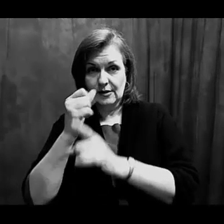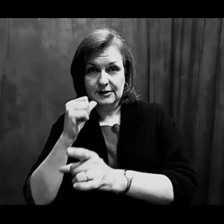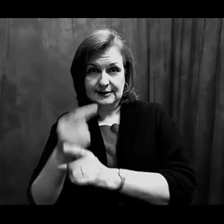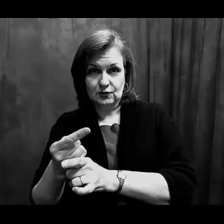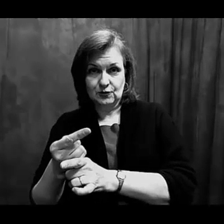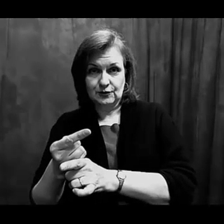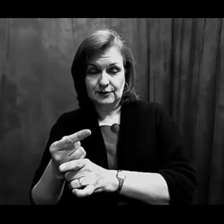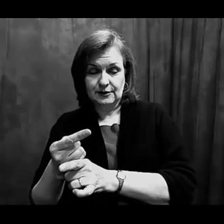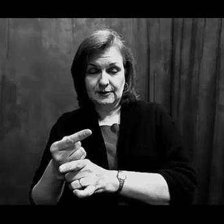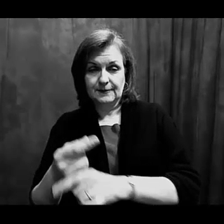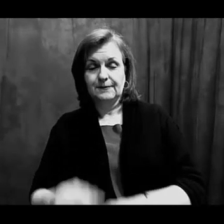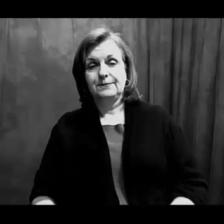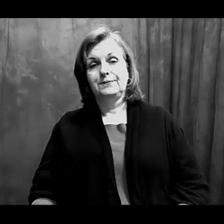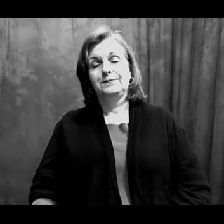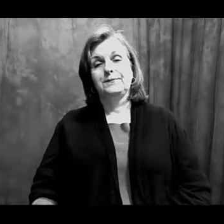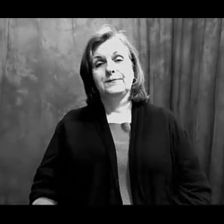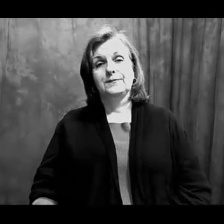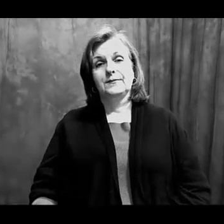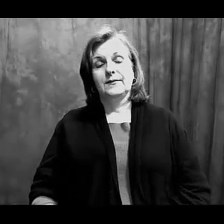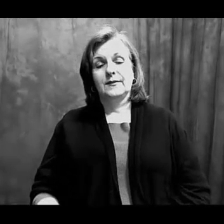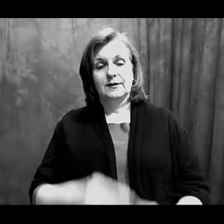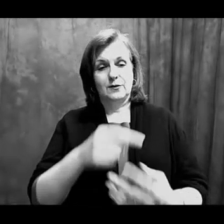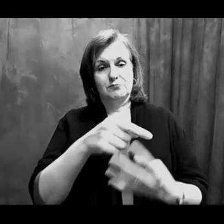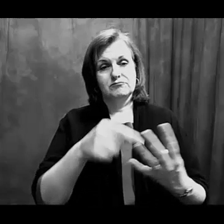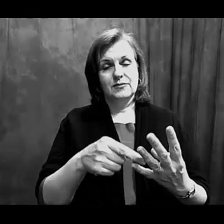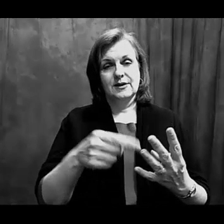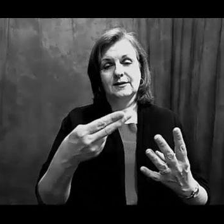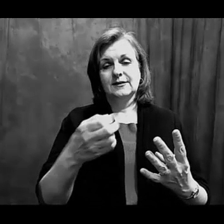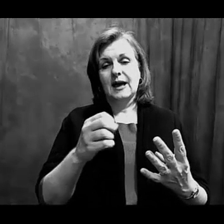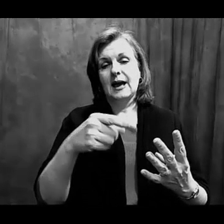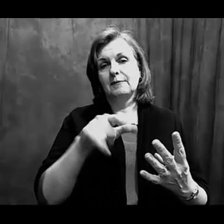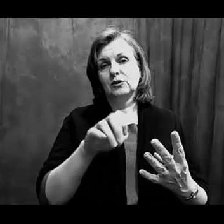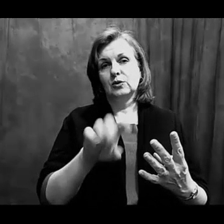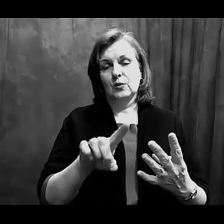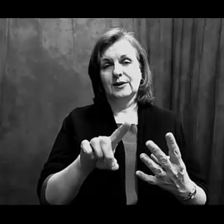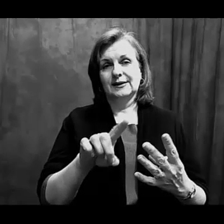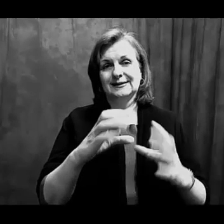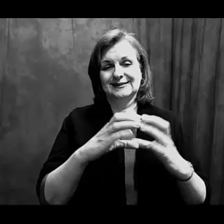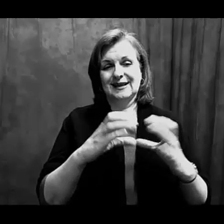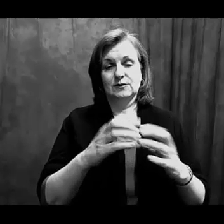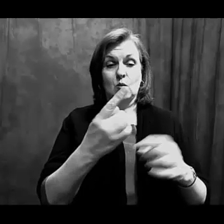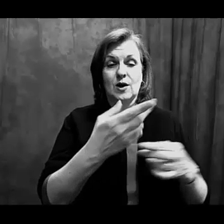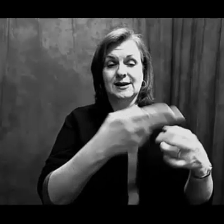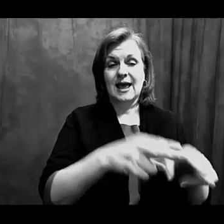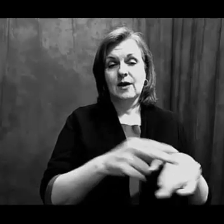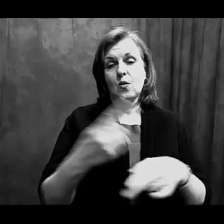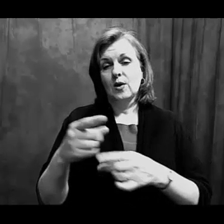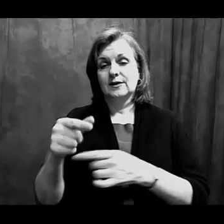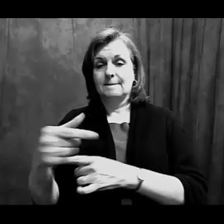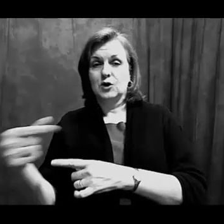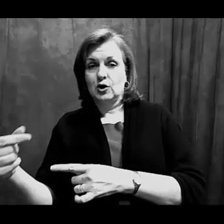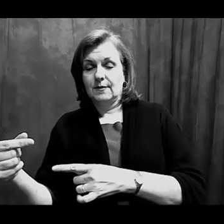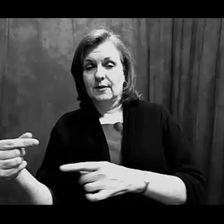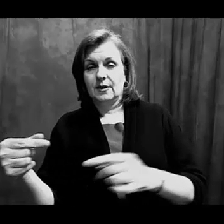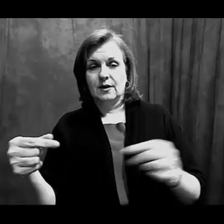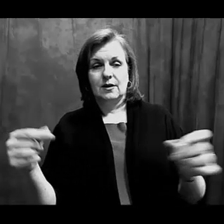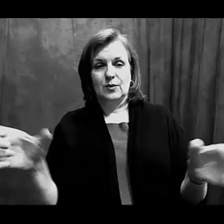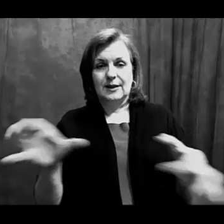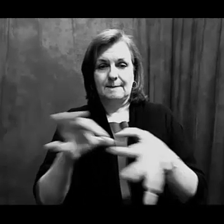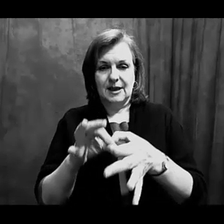because what we're gonna do is produce these haploid cells -- one will be an egg one will be a sperm and we put them together